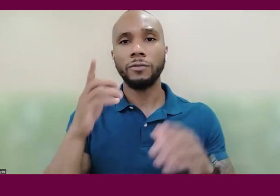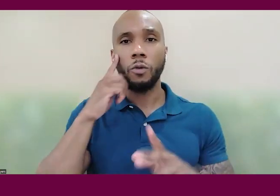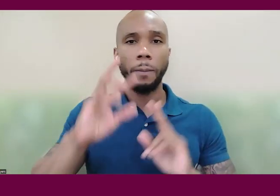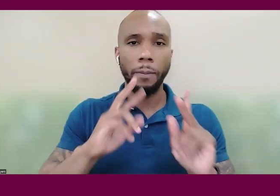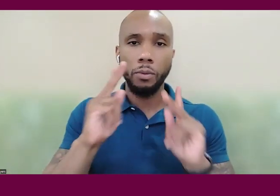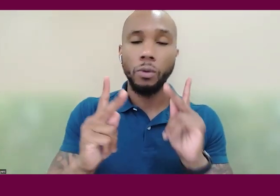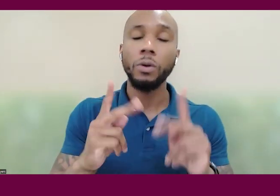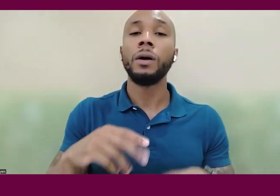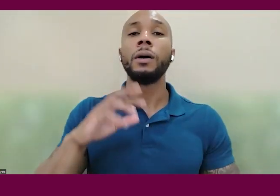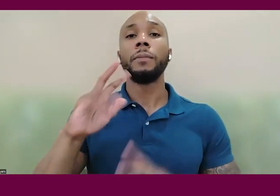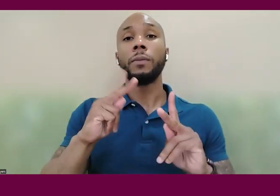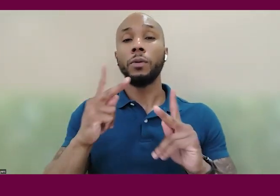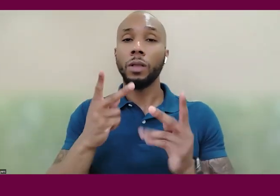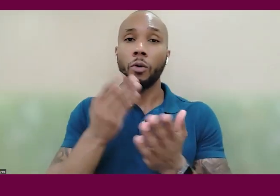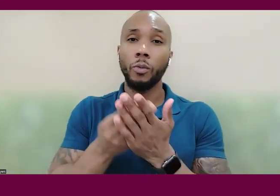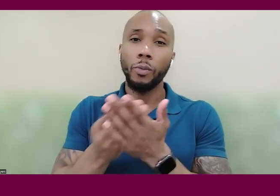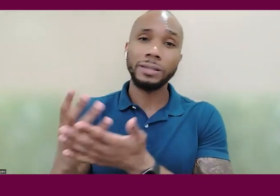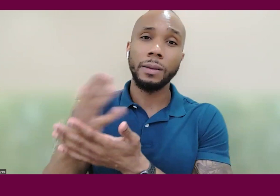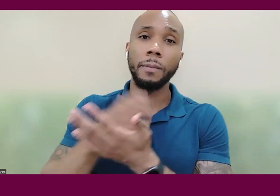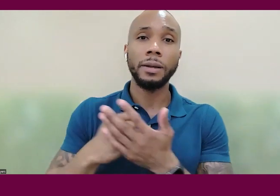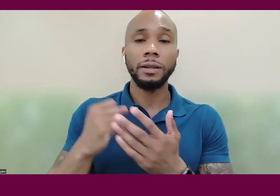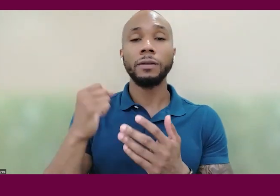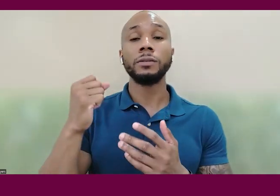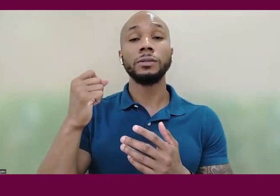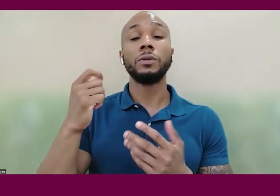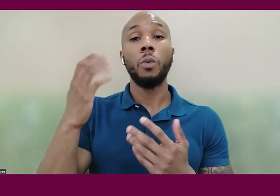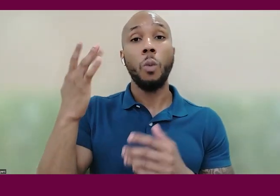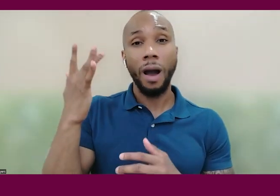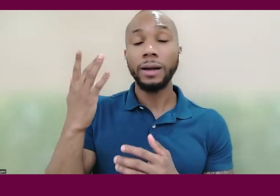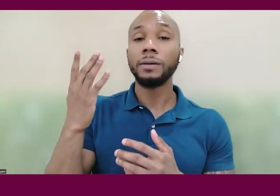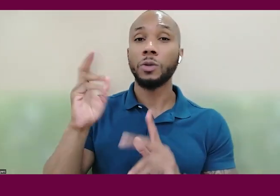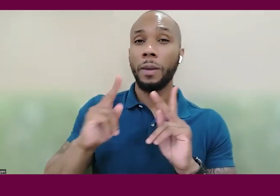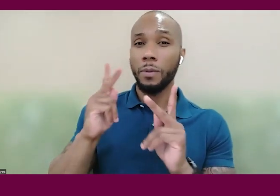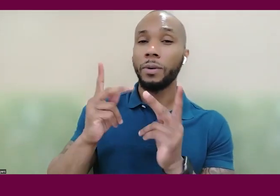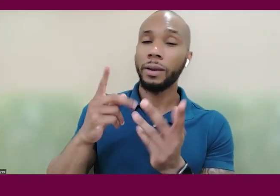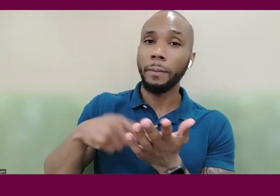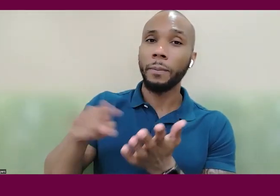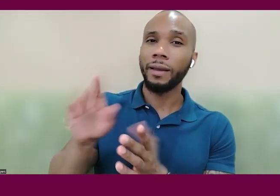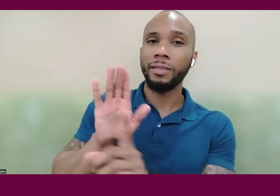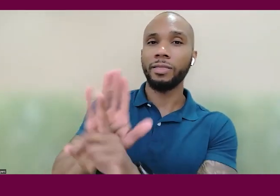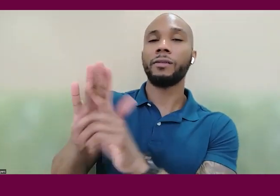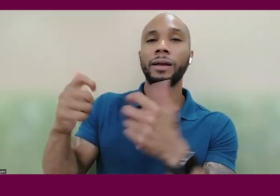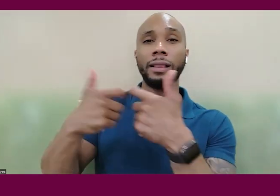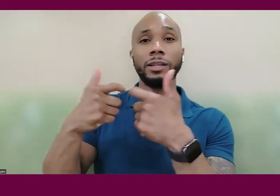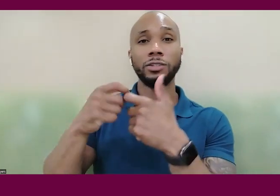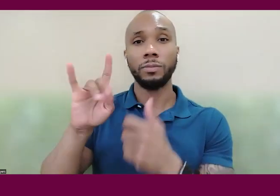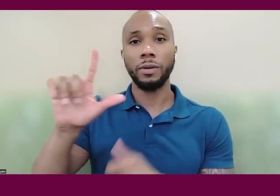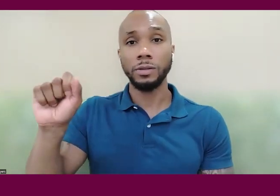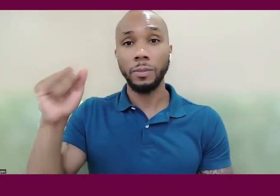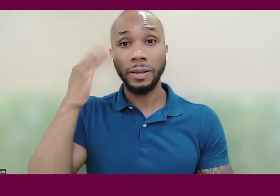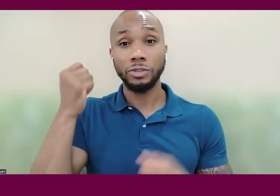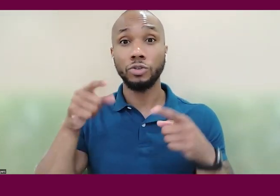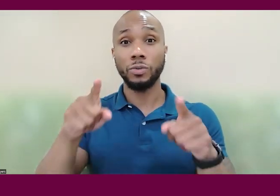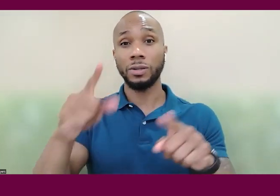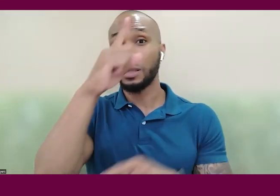People are still raising money so people can pay their electric bills because in the summer, they turn electricity off.